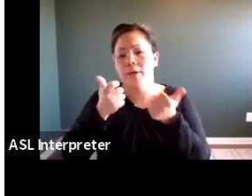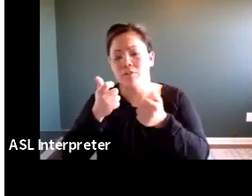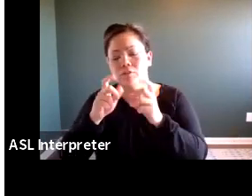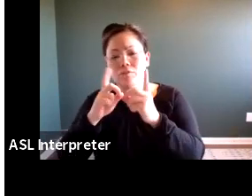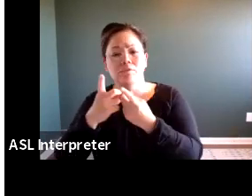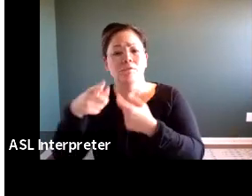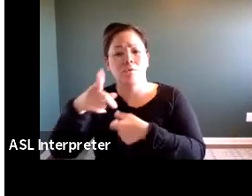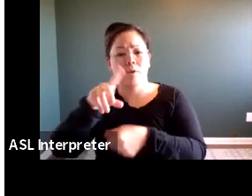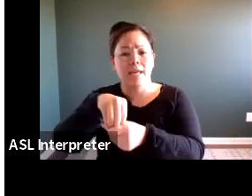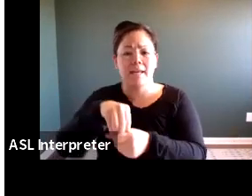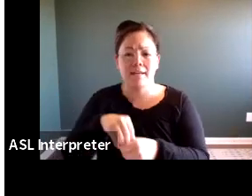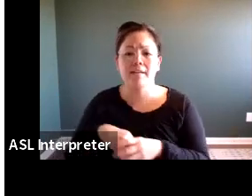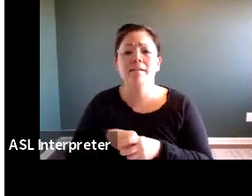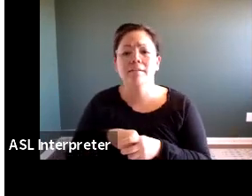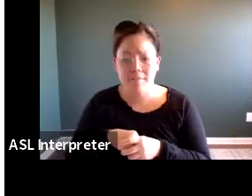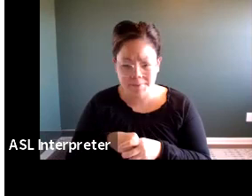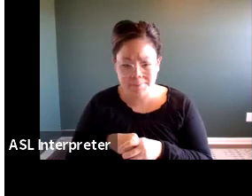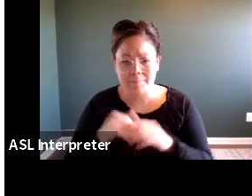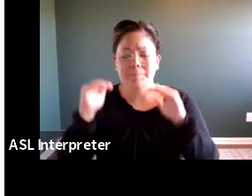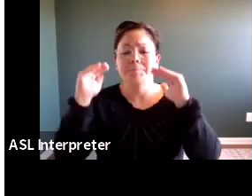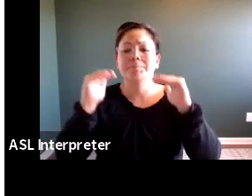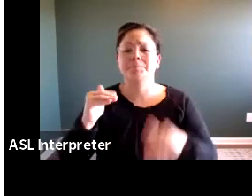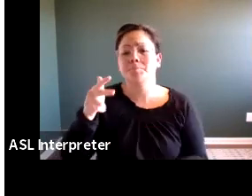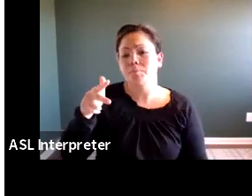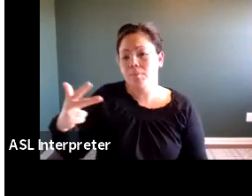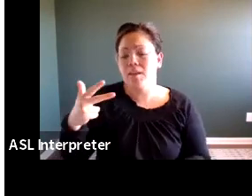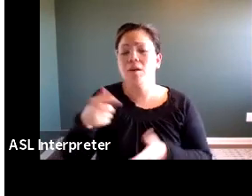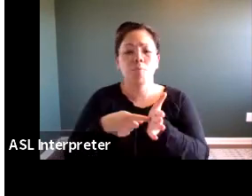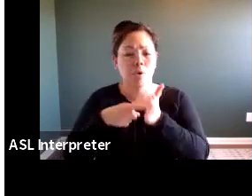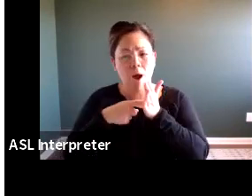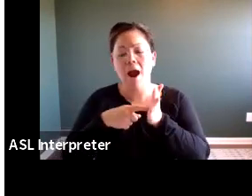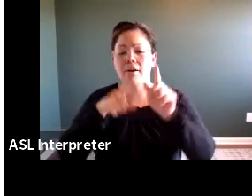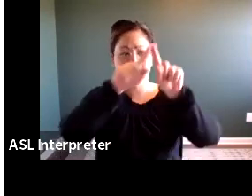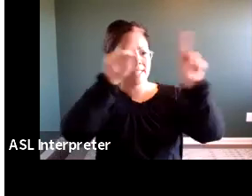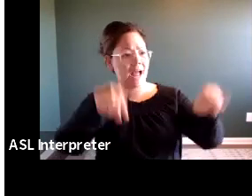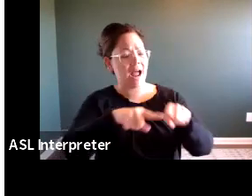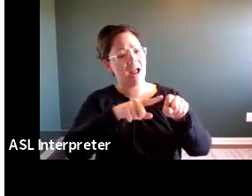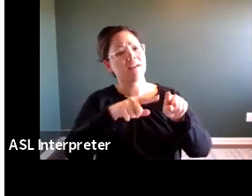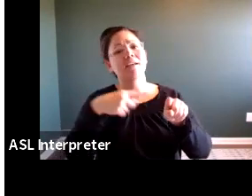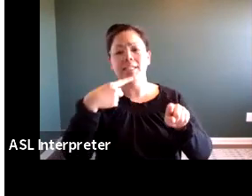Ask that you place clear, visible signage at public and employee entrances that face coverings are required.